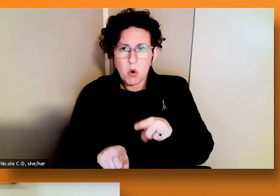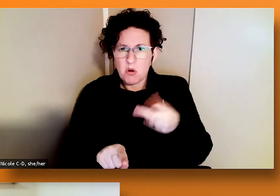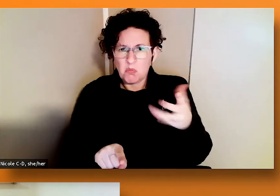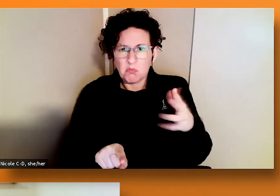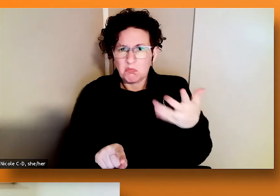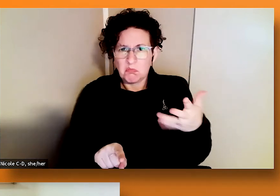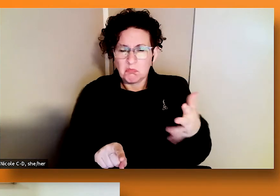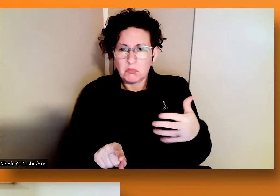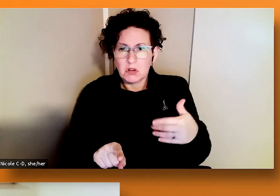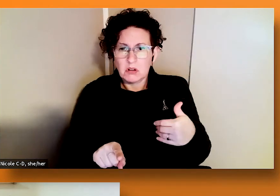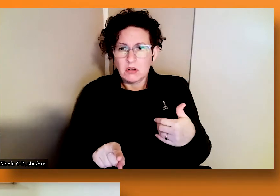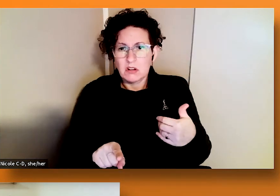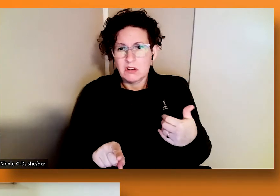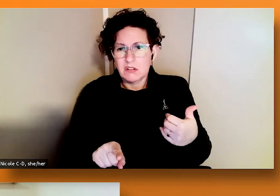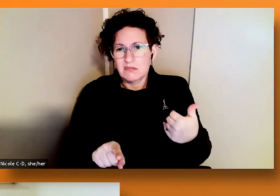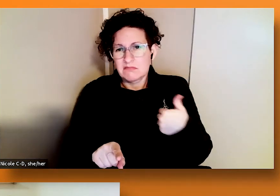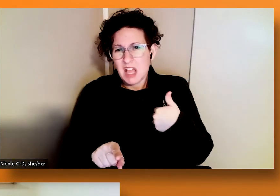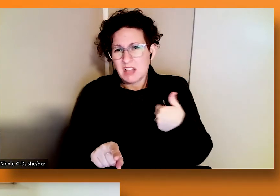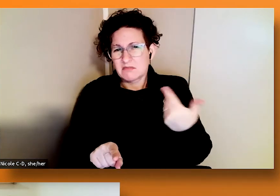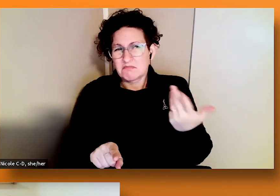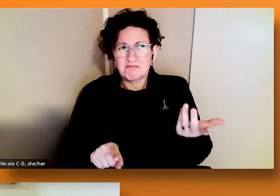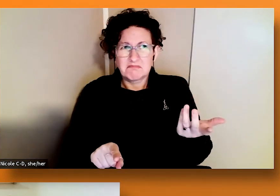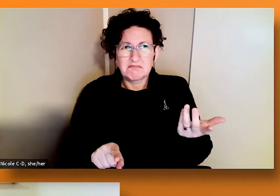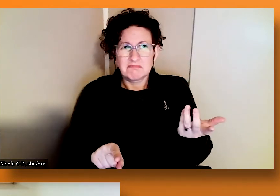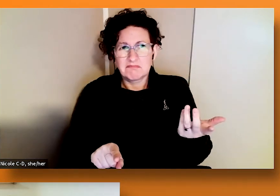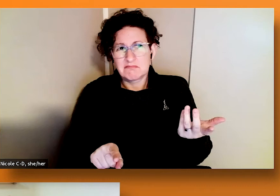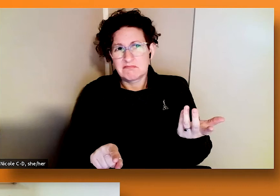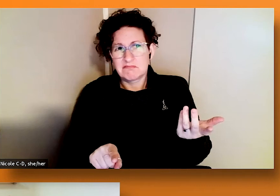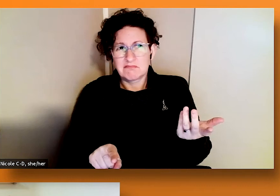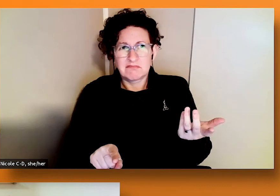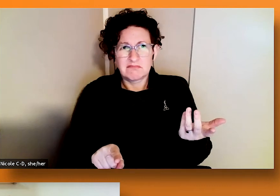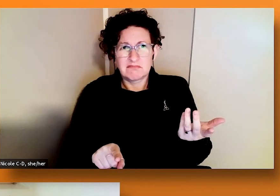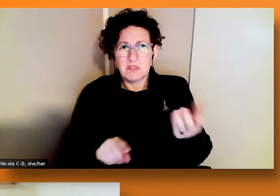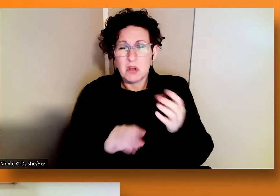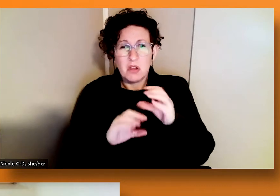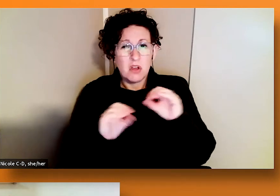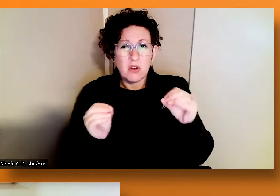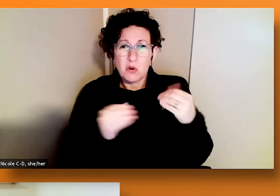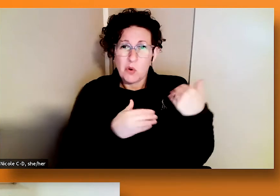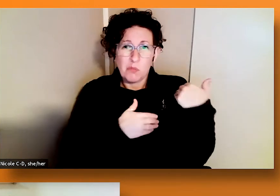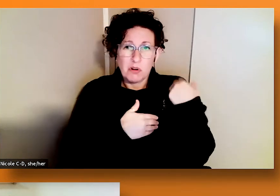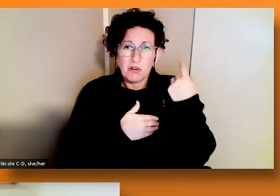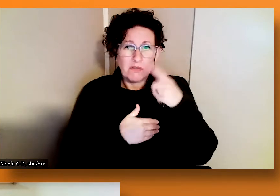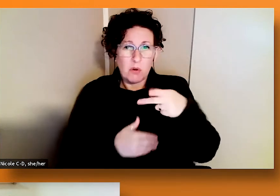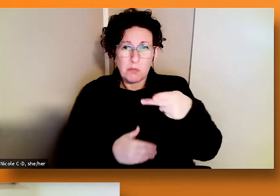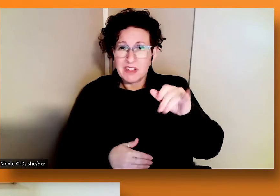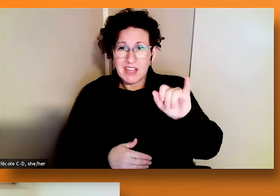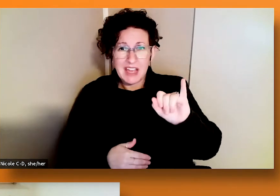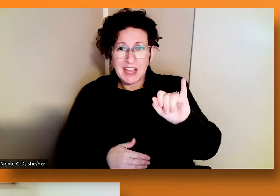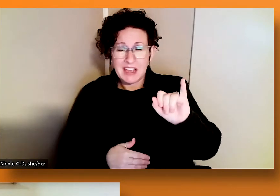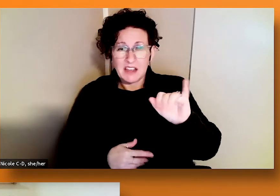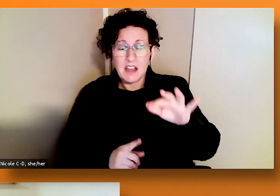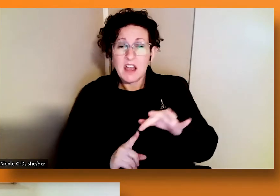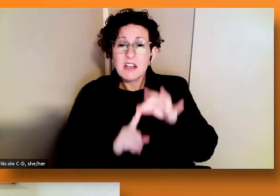which...has virtually no burden on the PI,